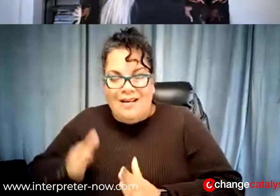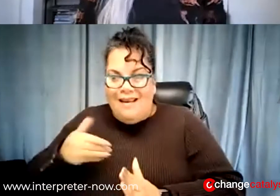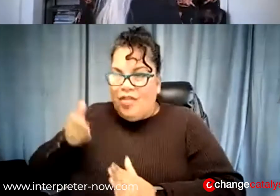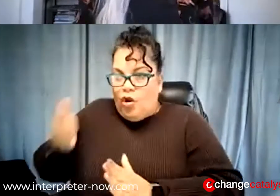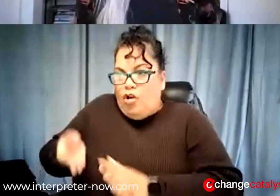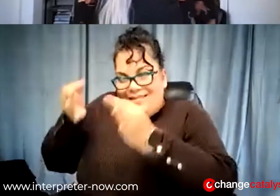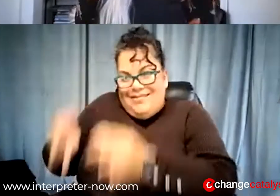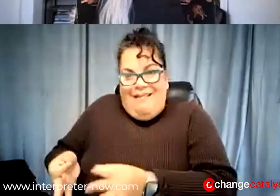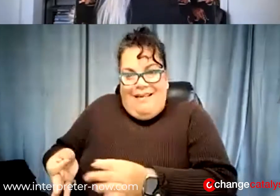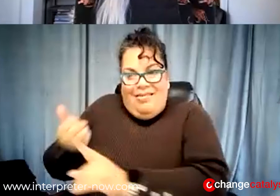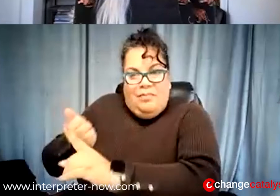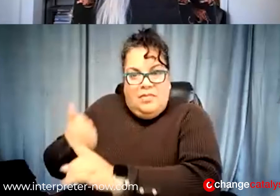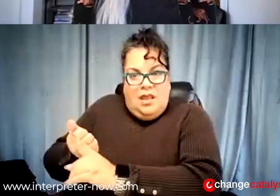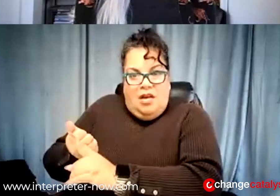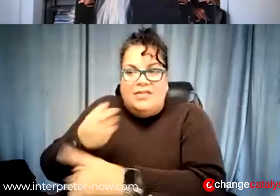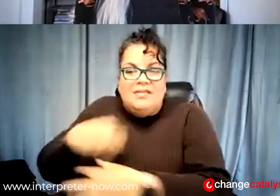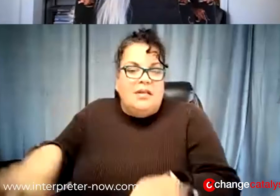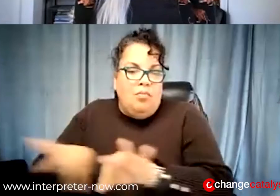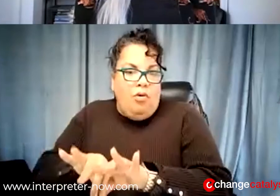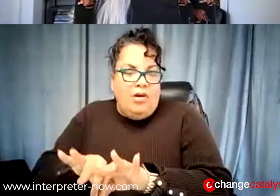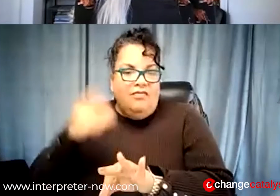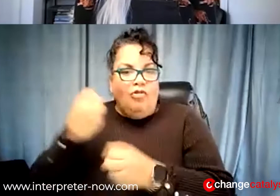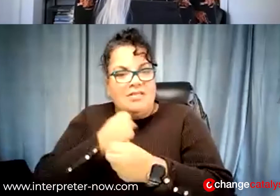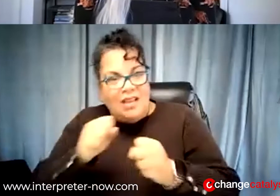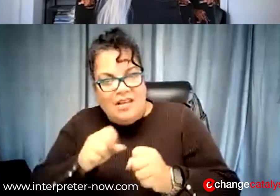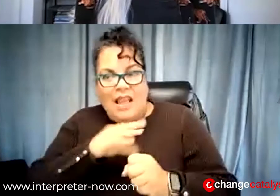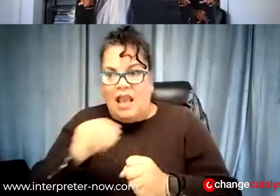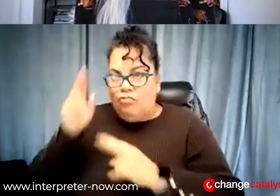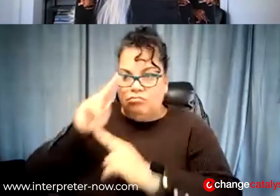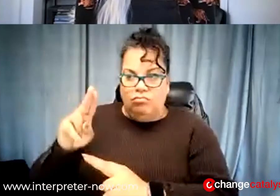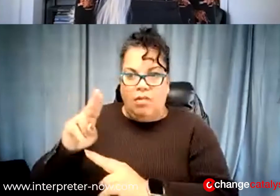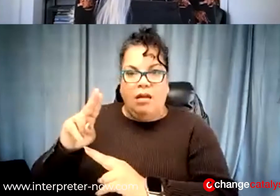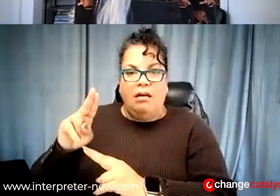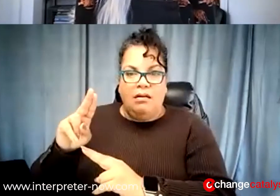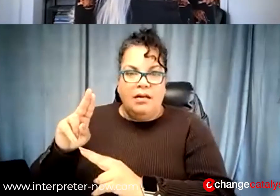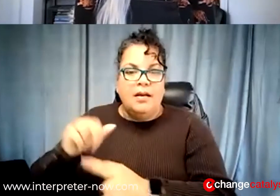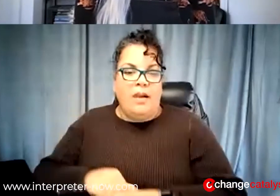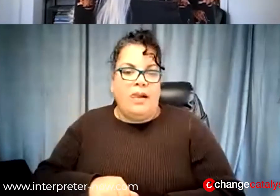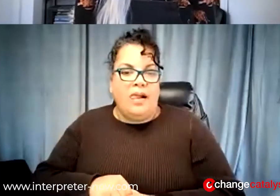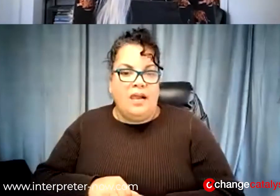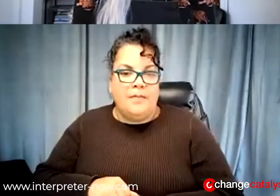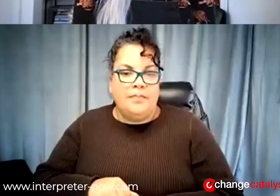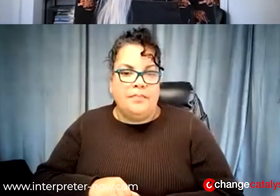is really important for safety and just respect, right? So, we have different settings for that.